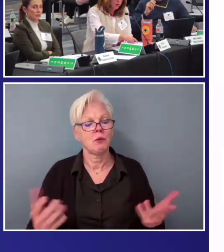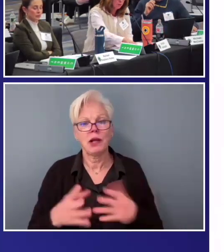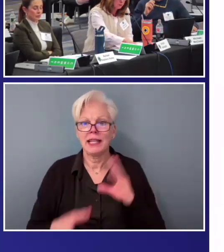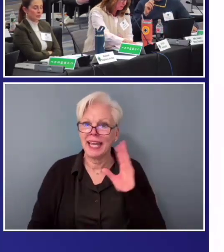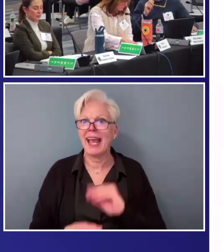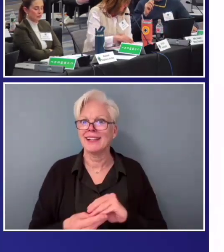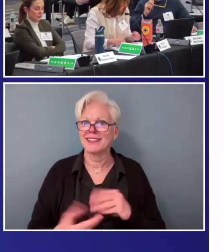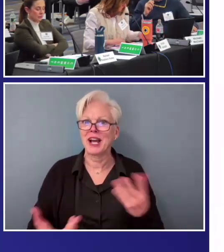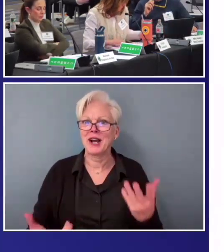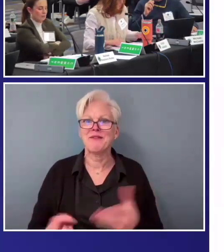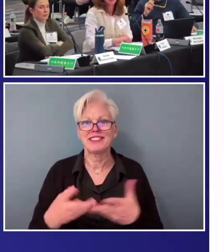Okay.